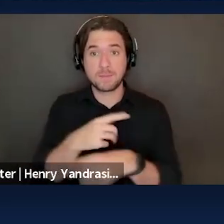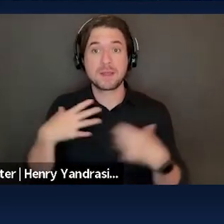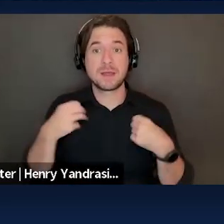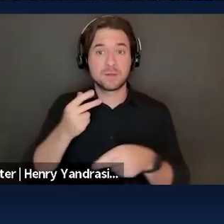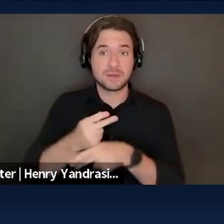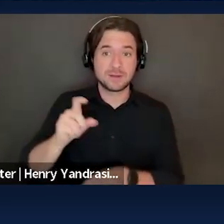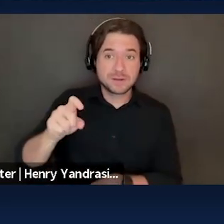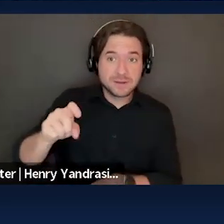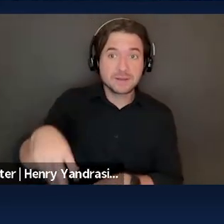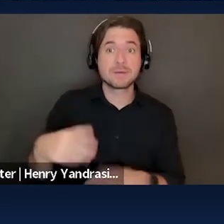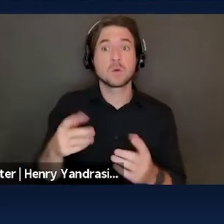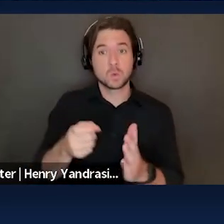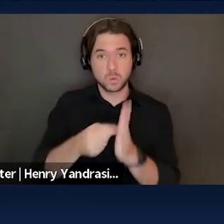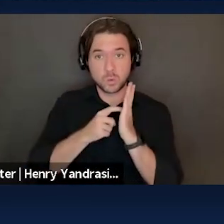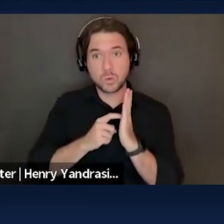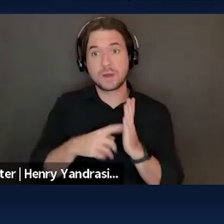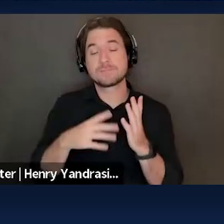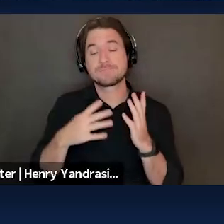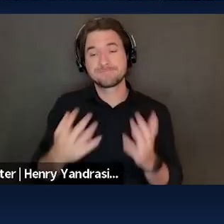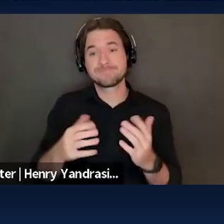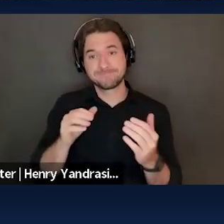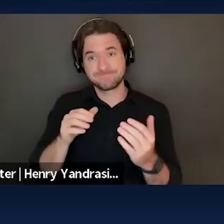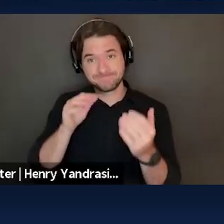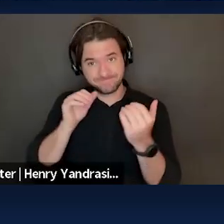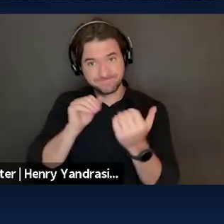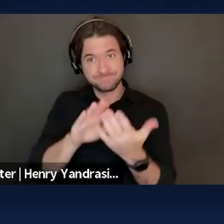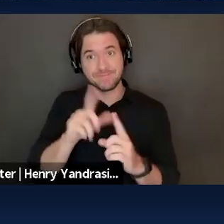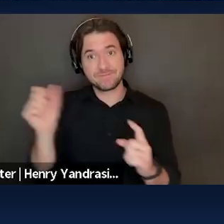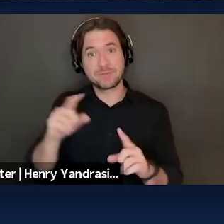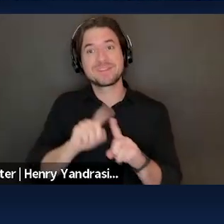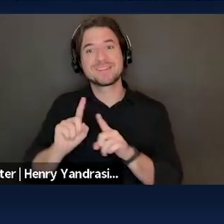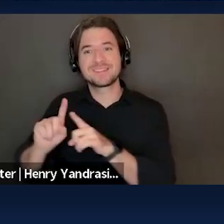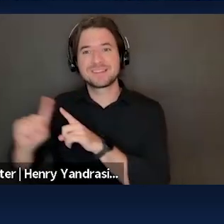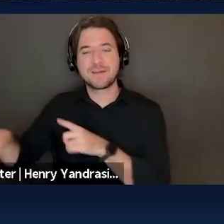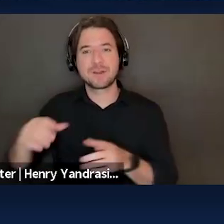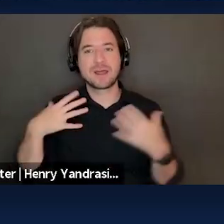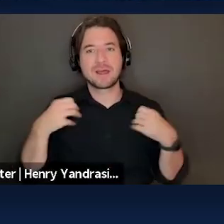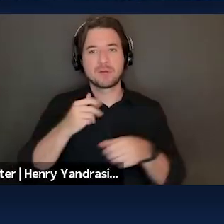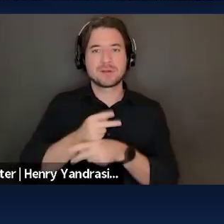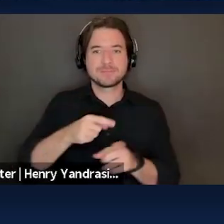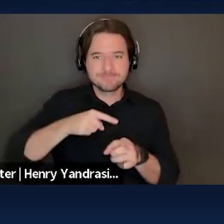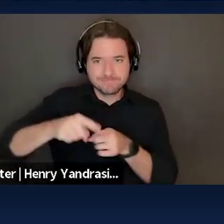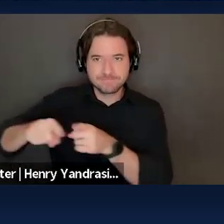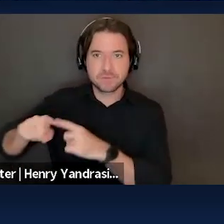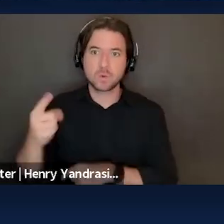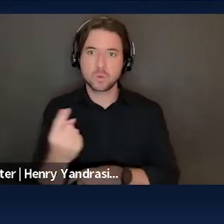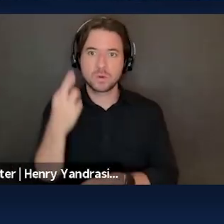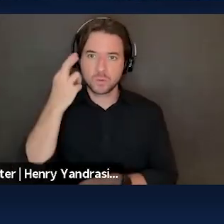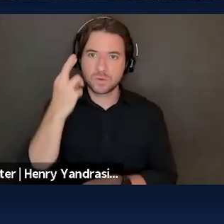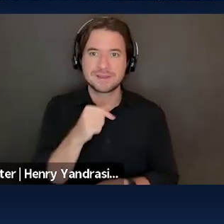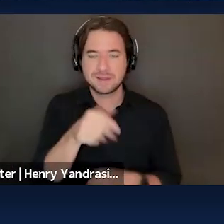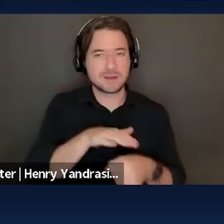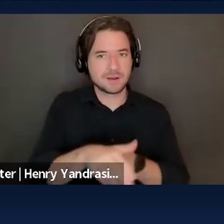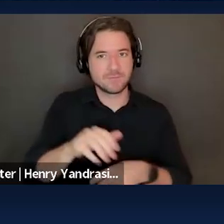from many multiple healthcare disciplines. One contributing factor to these health disparities is insufficient training.